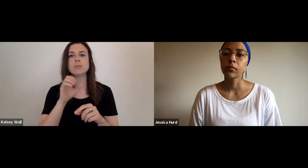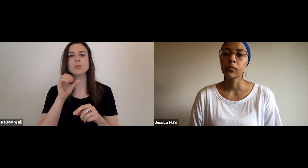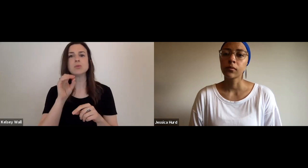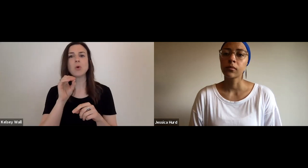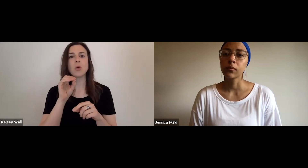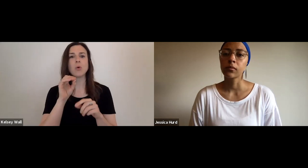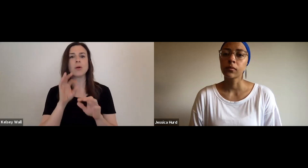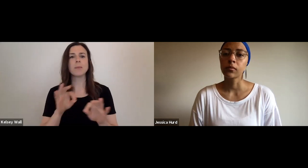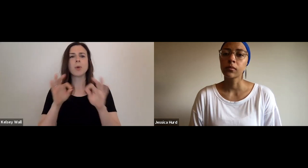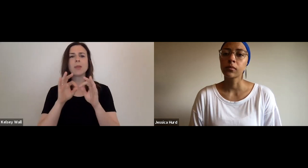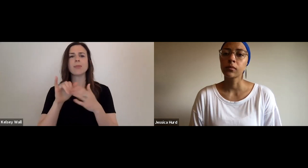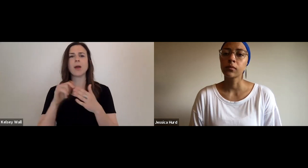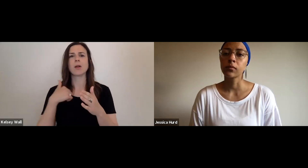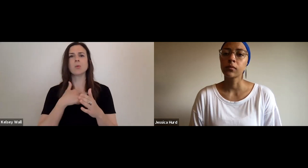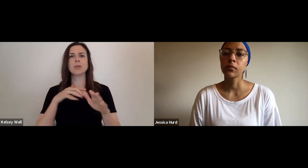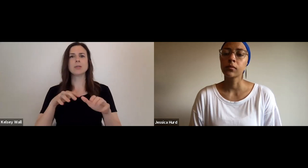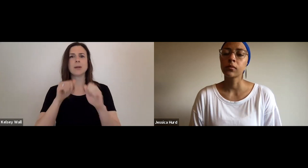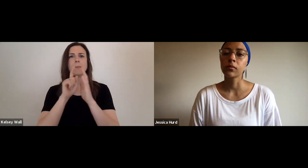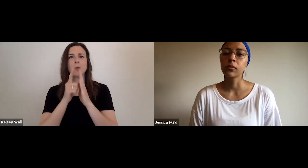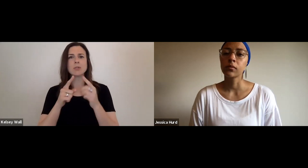so that they don't overwhelm you and knock you down.